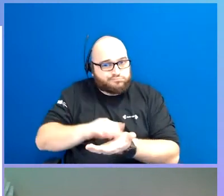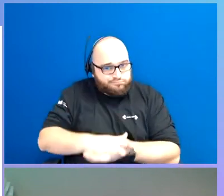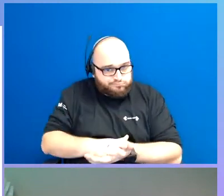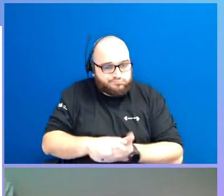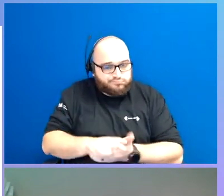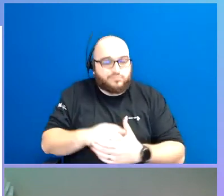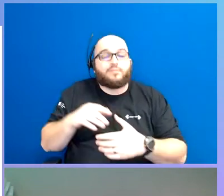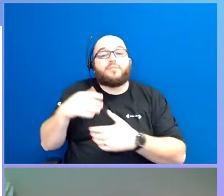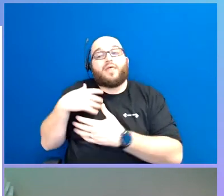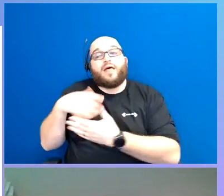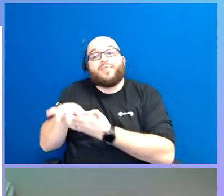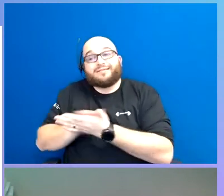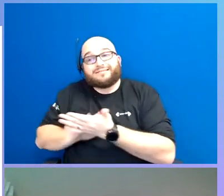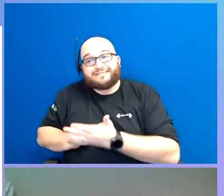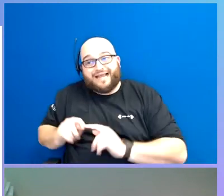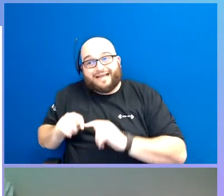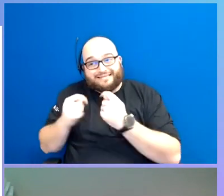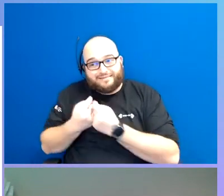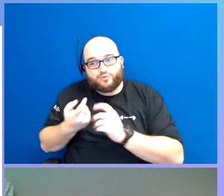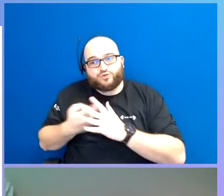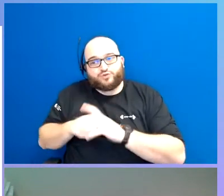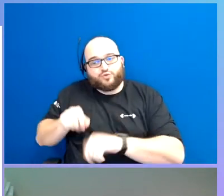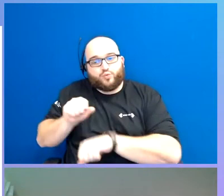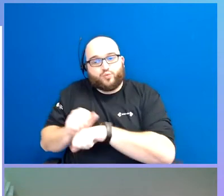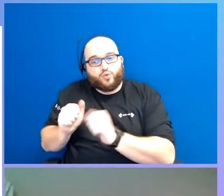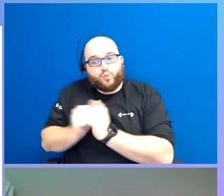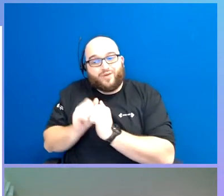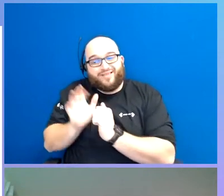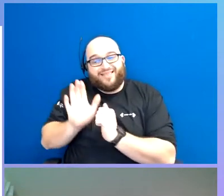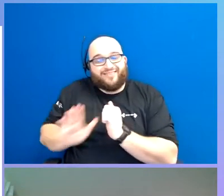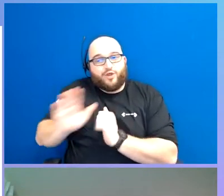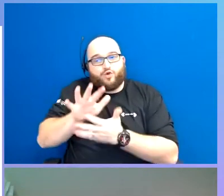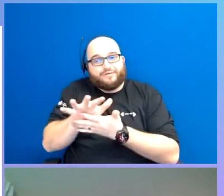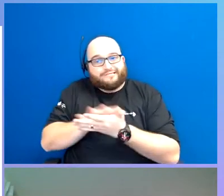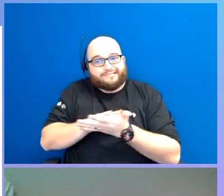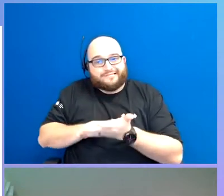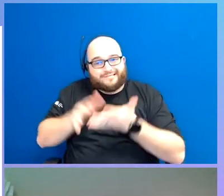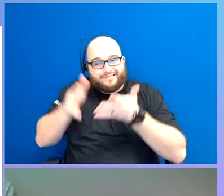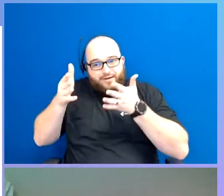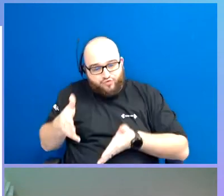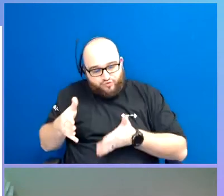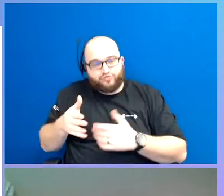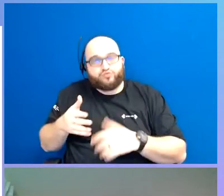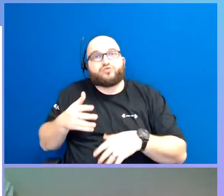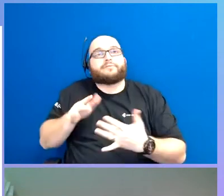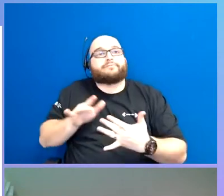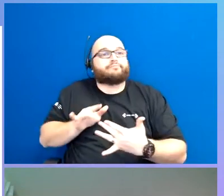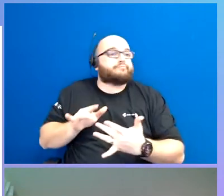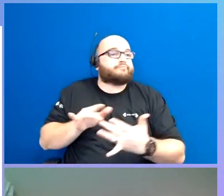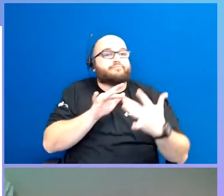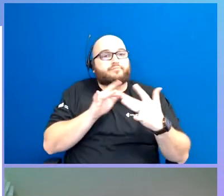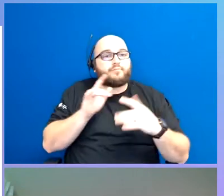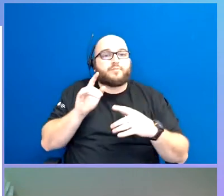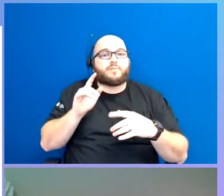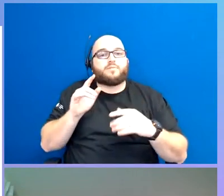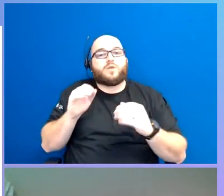started working with their design an designers and then